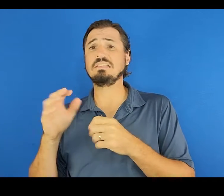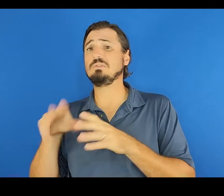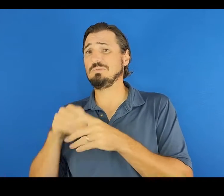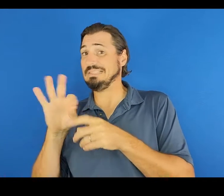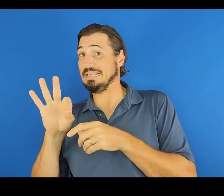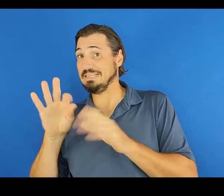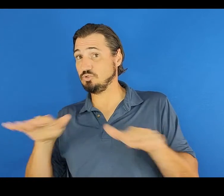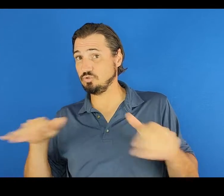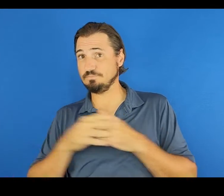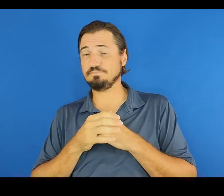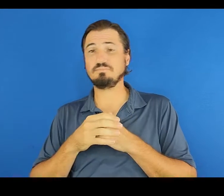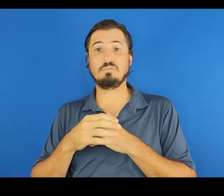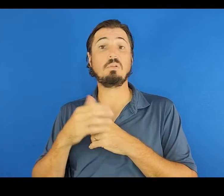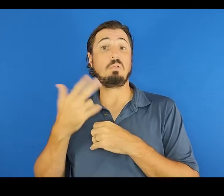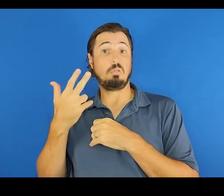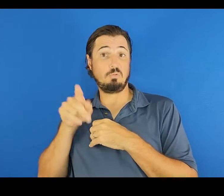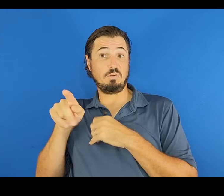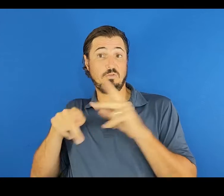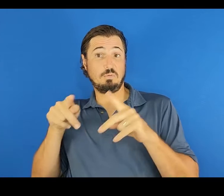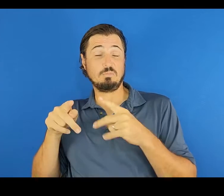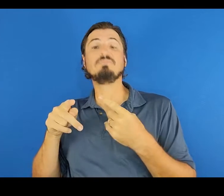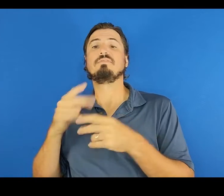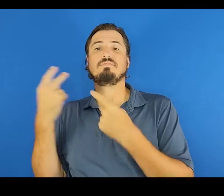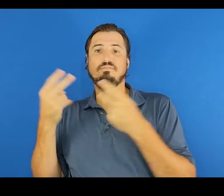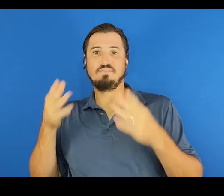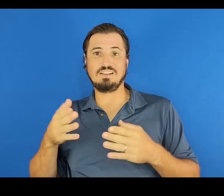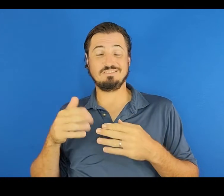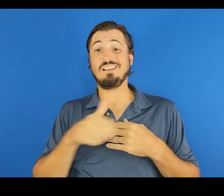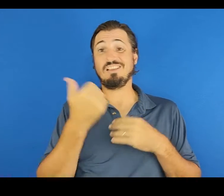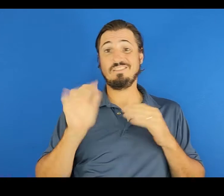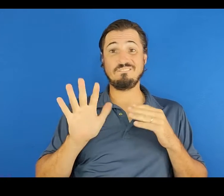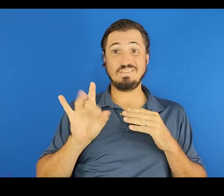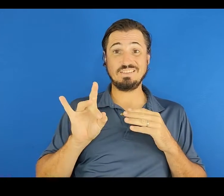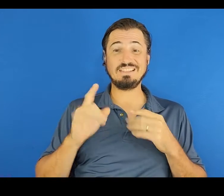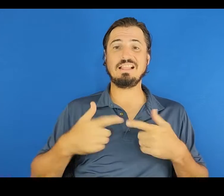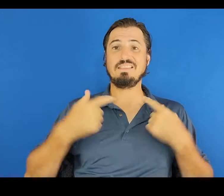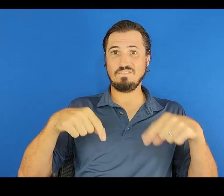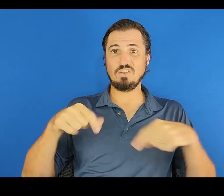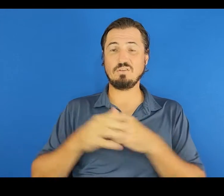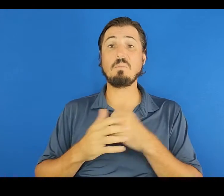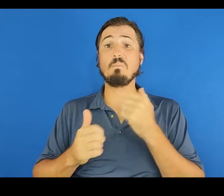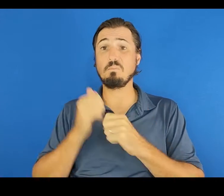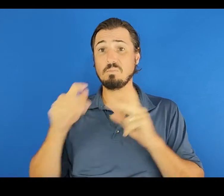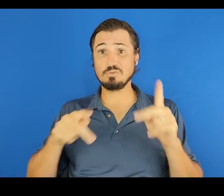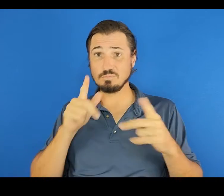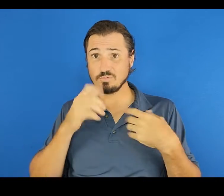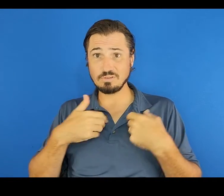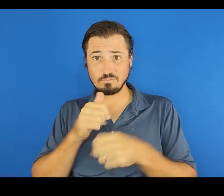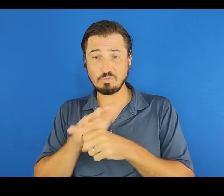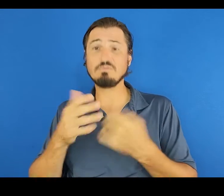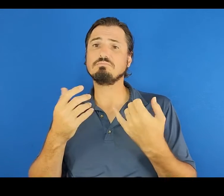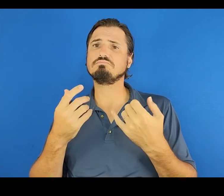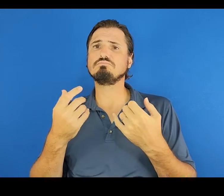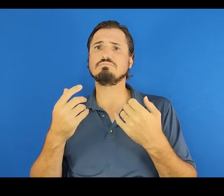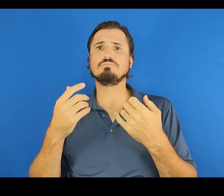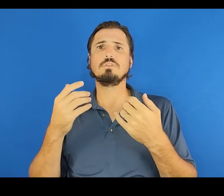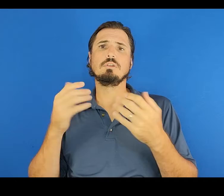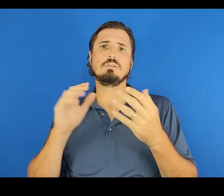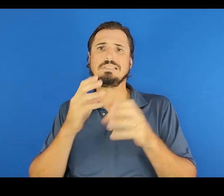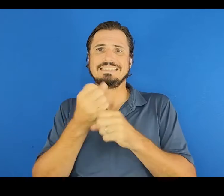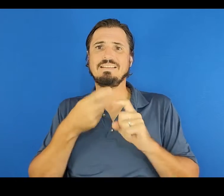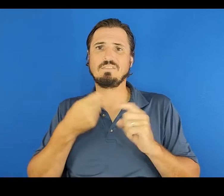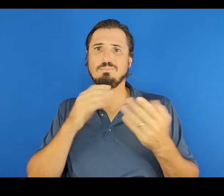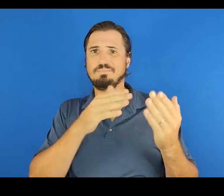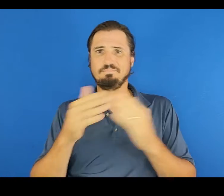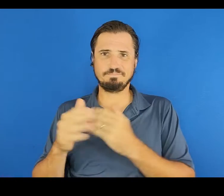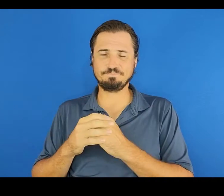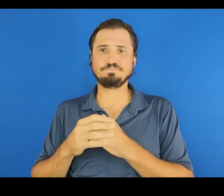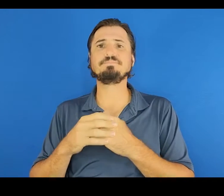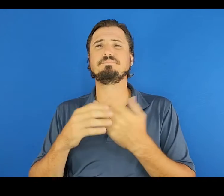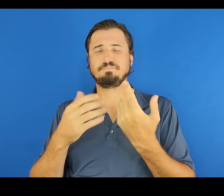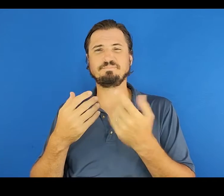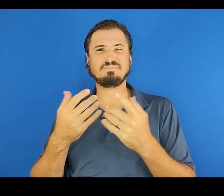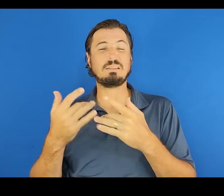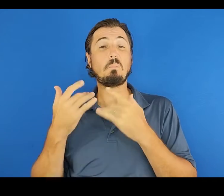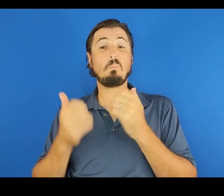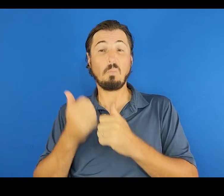Three of theses cases are visitors, and the other 58 are residents. Most of the infections are considered community-acquired, and are related to an active cluster or a previously identified